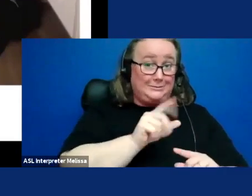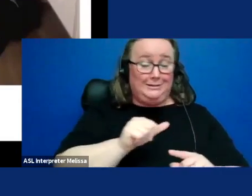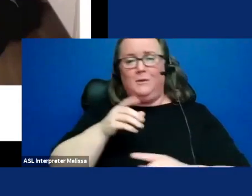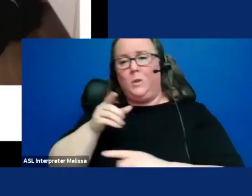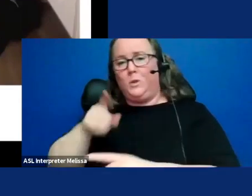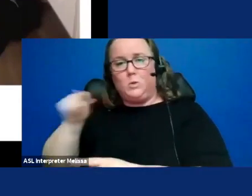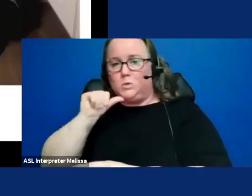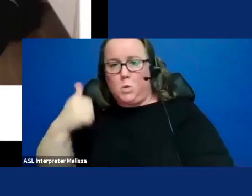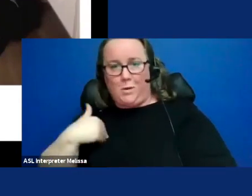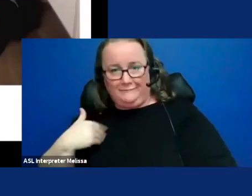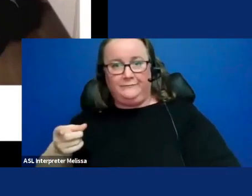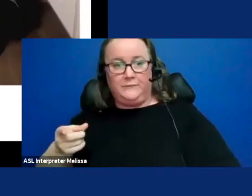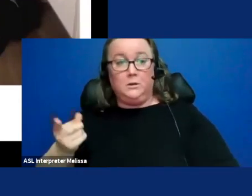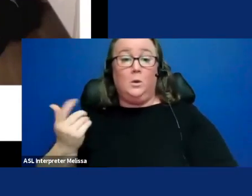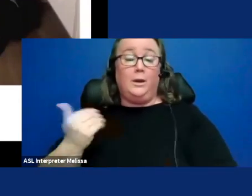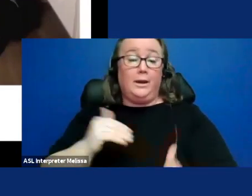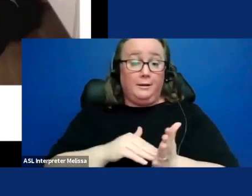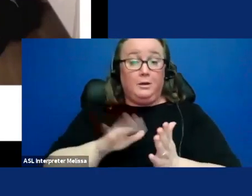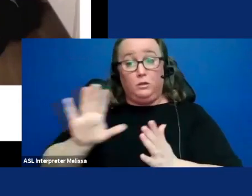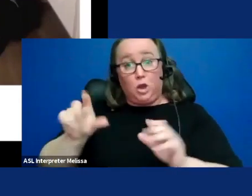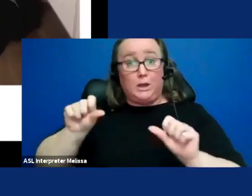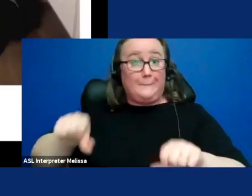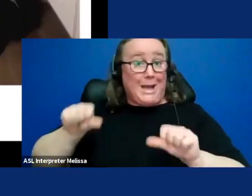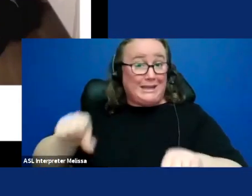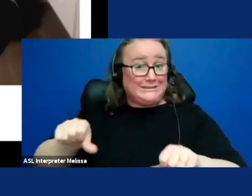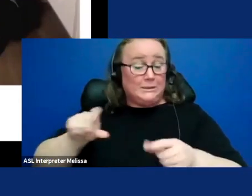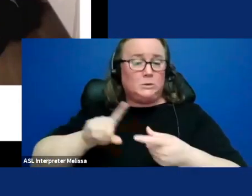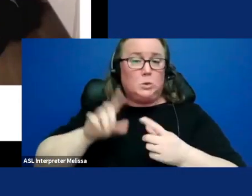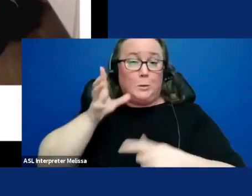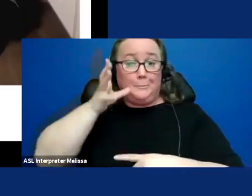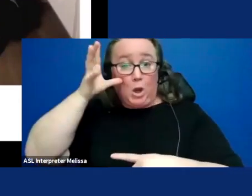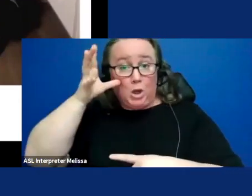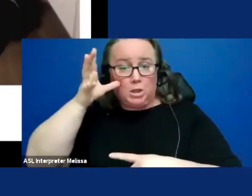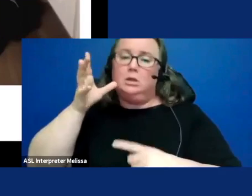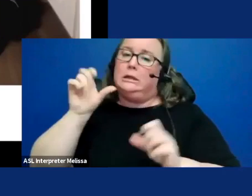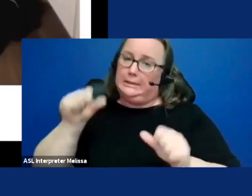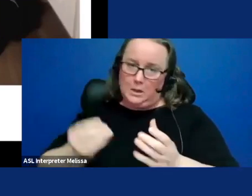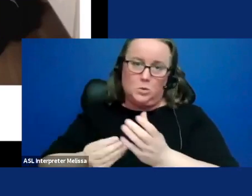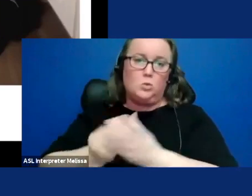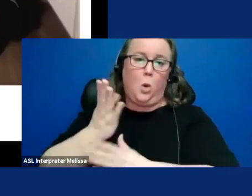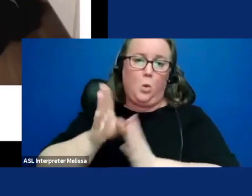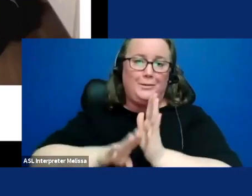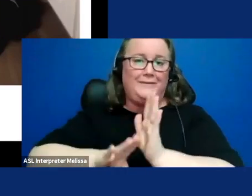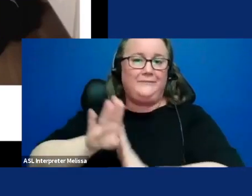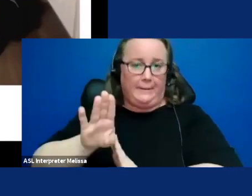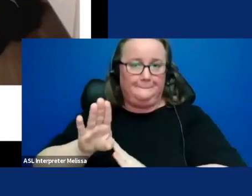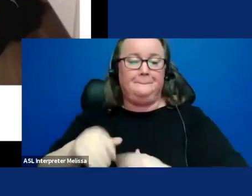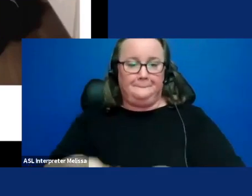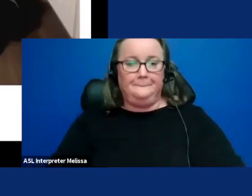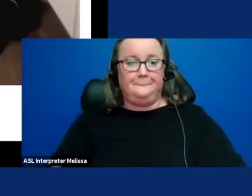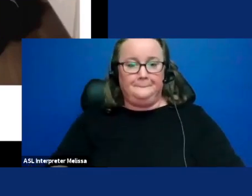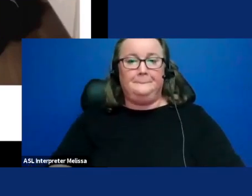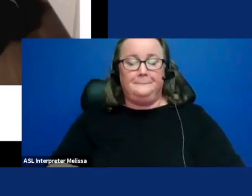their capacity to parent can grow even if initially we have some concerns. I also want to remind folks